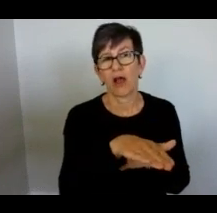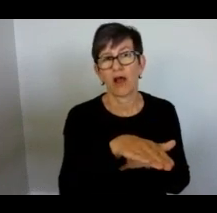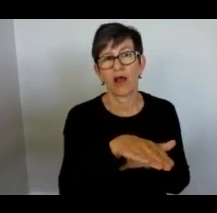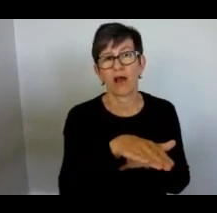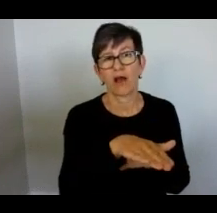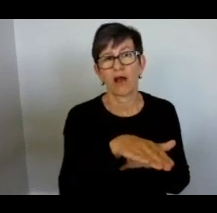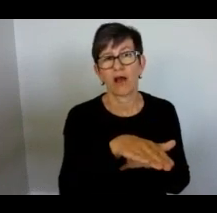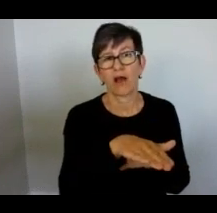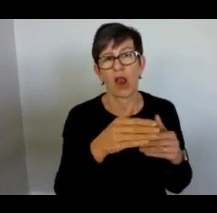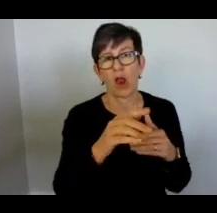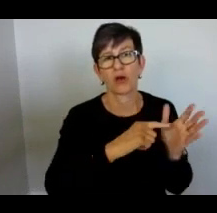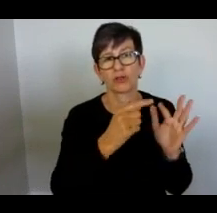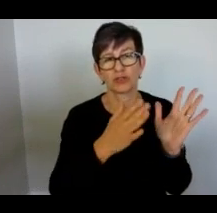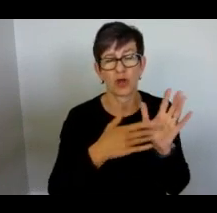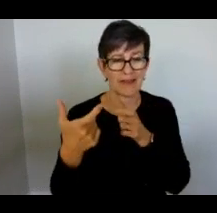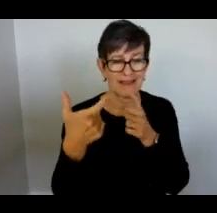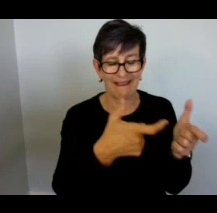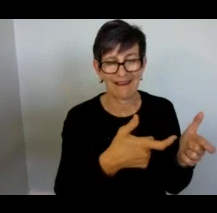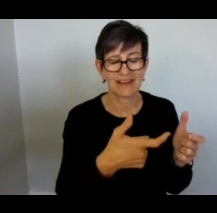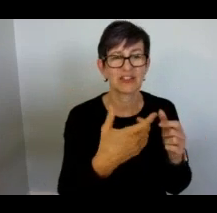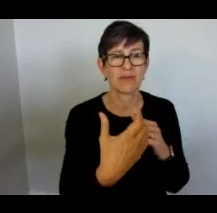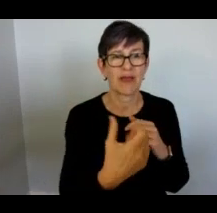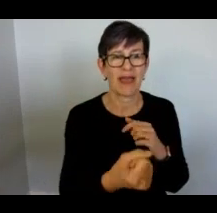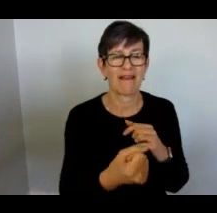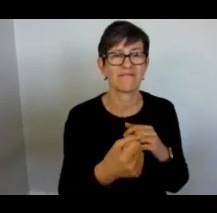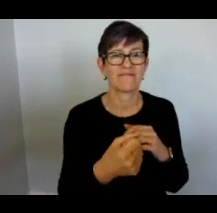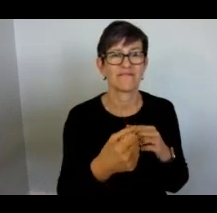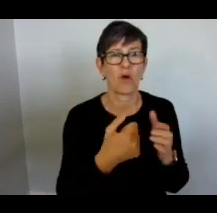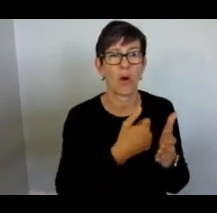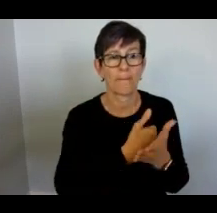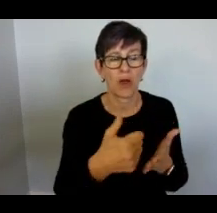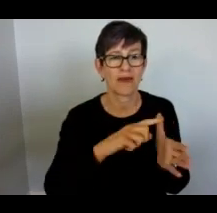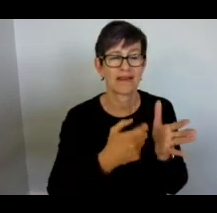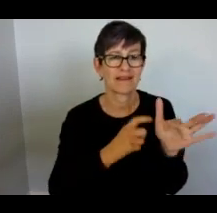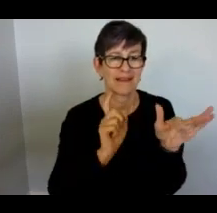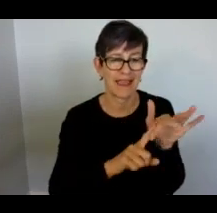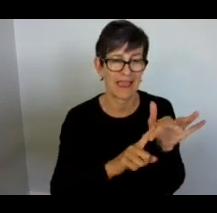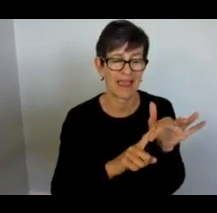guardianship order or permanent care order with a foster carer or someone of significance or